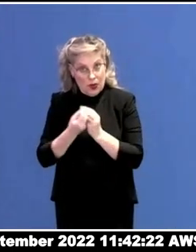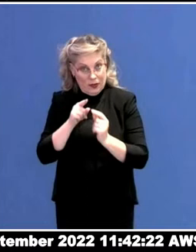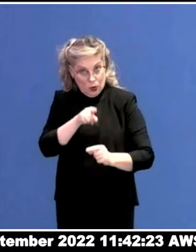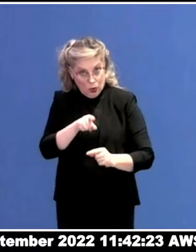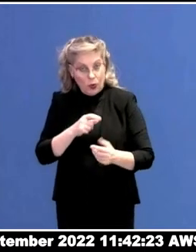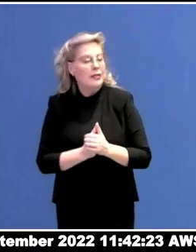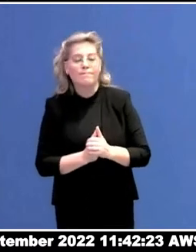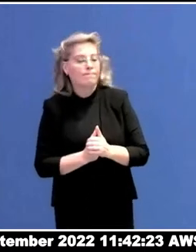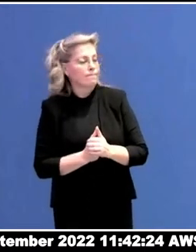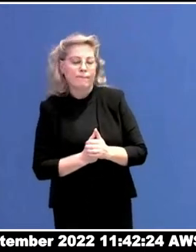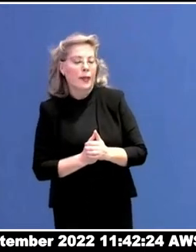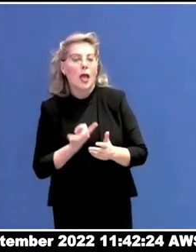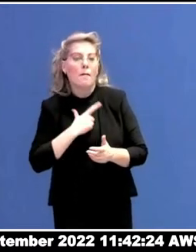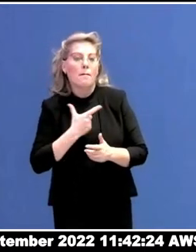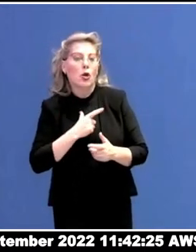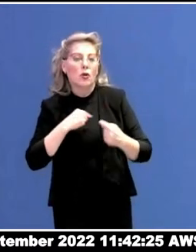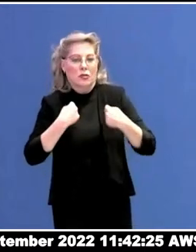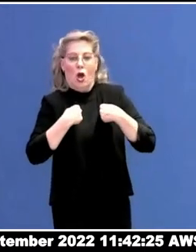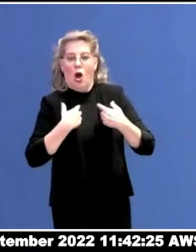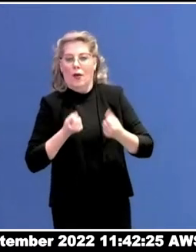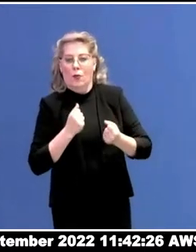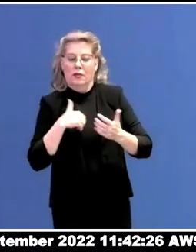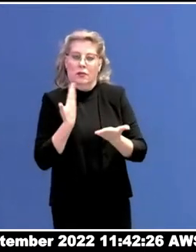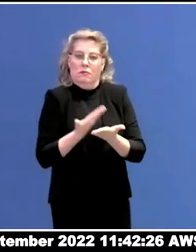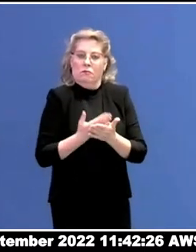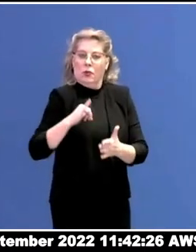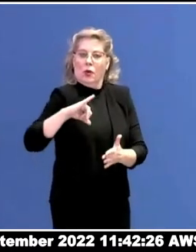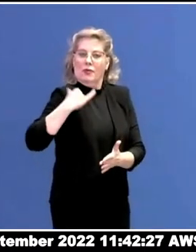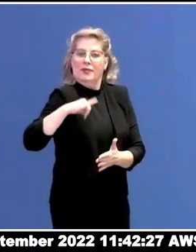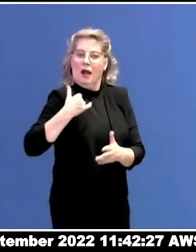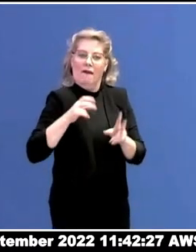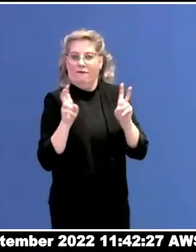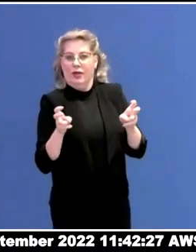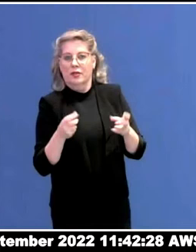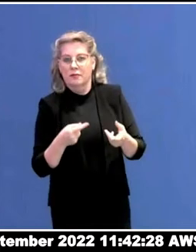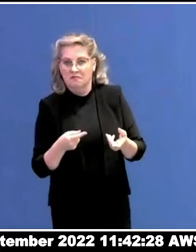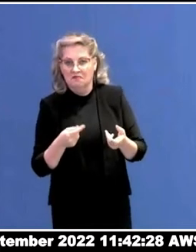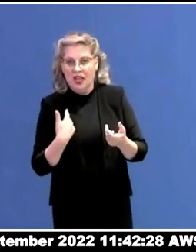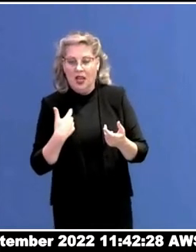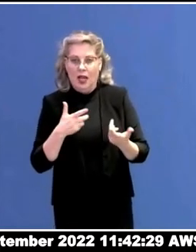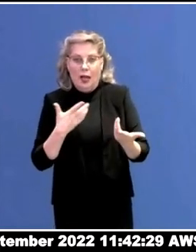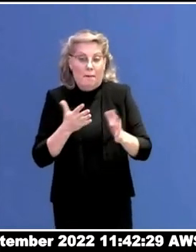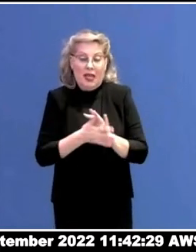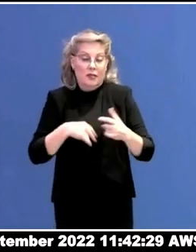No one had to be strip searched. Whereas if you come in from a visit from the outside, it is known that the prisoners